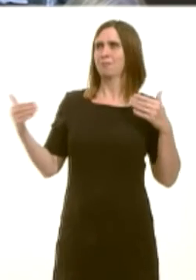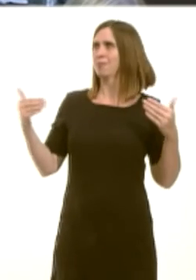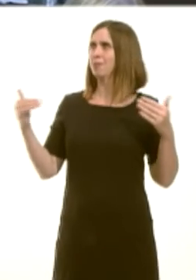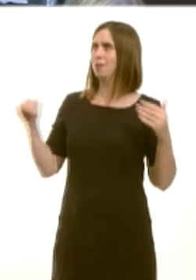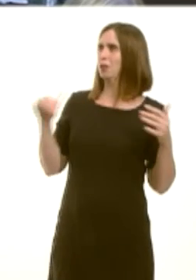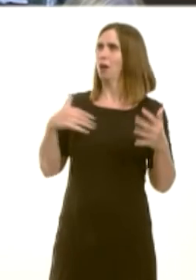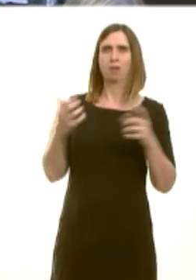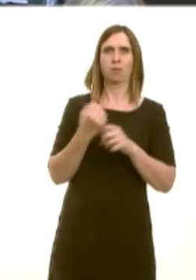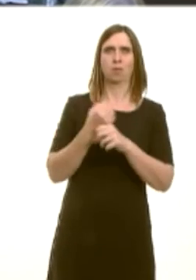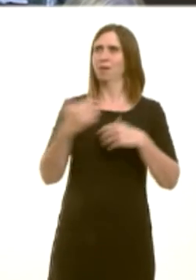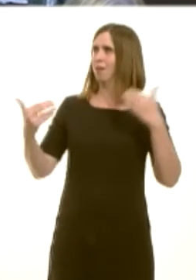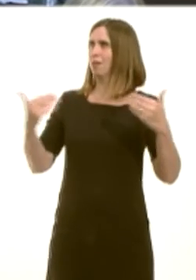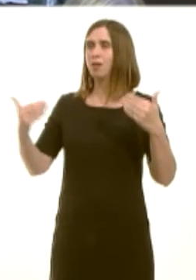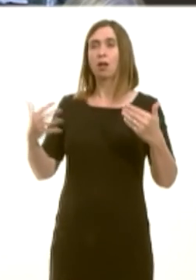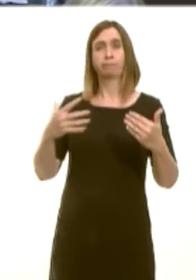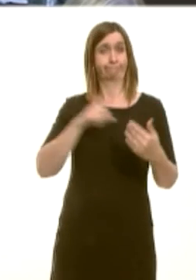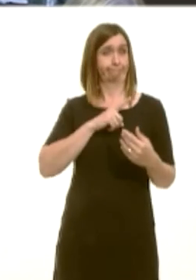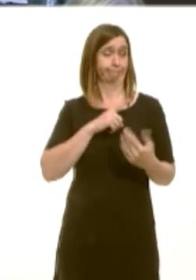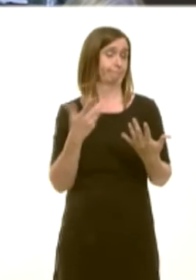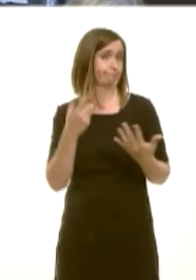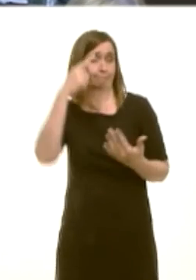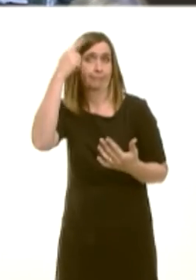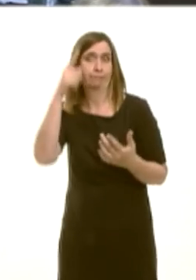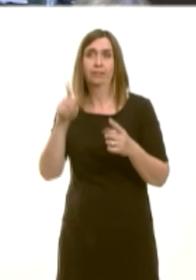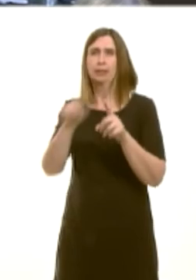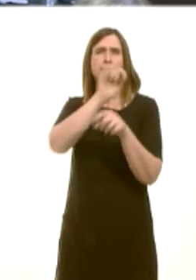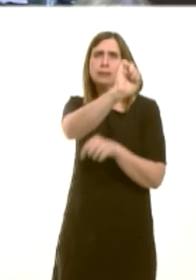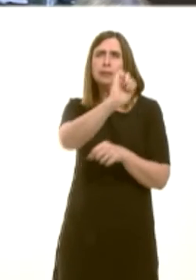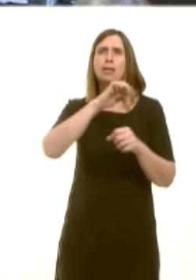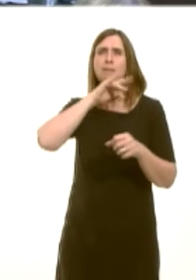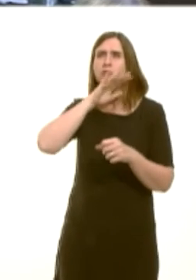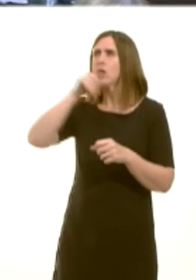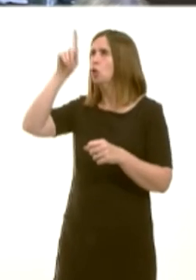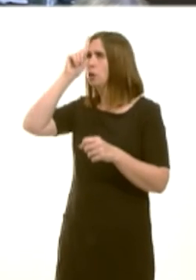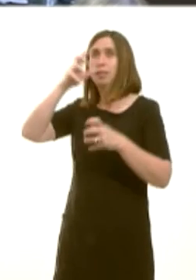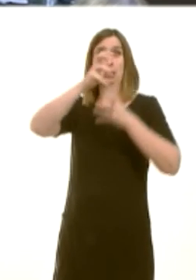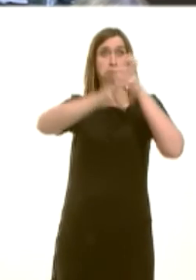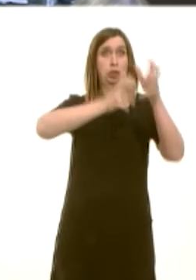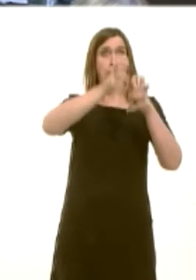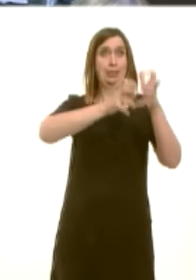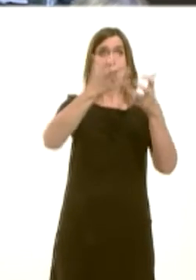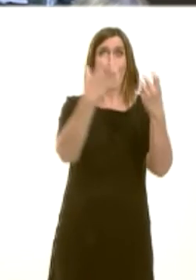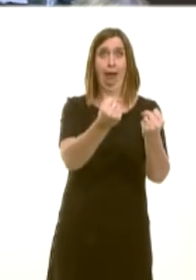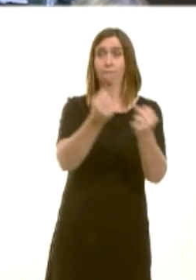it. With the same situation and the same machinery, Germany is doing better and North America